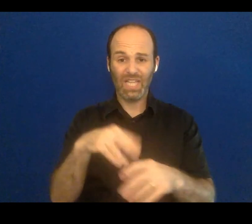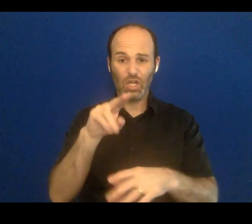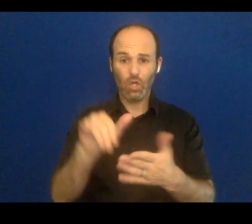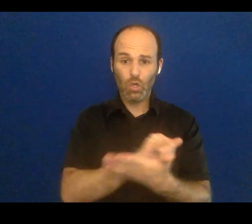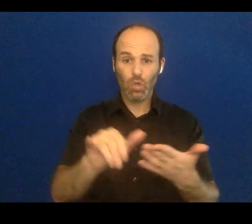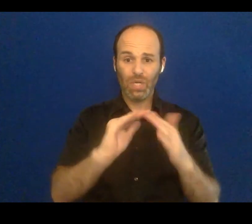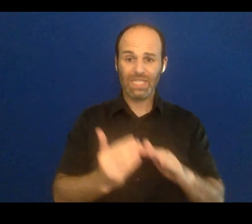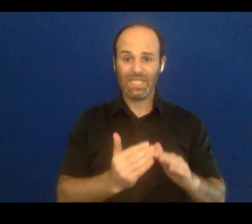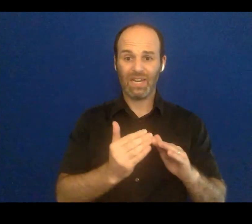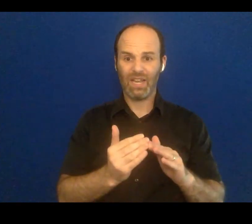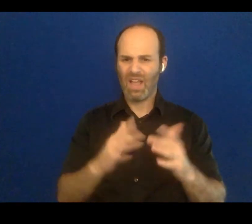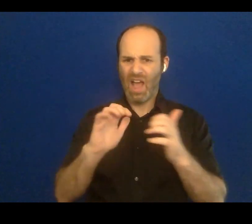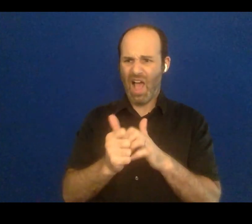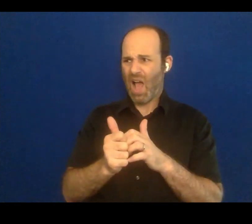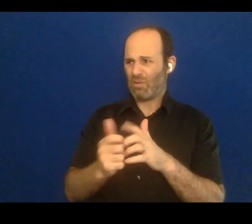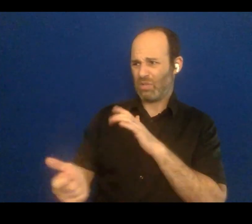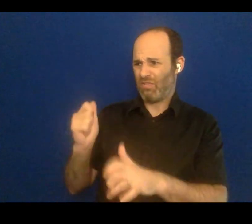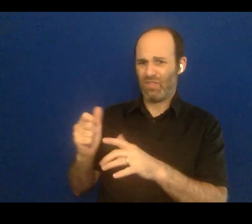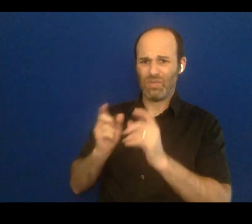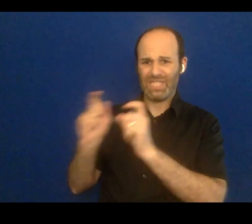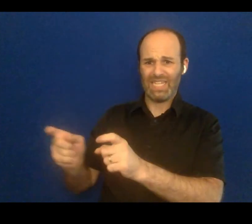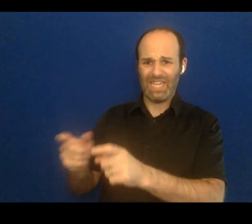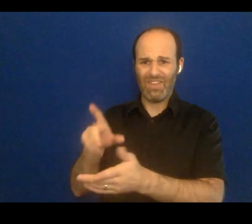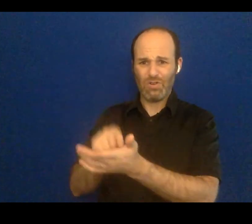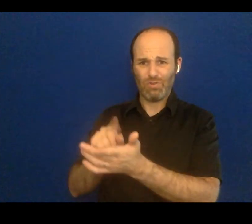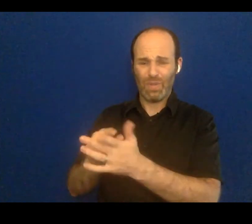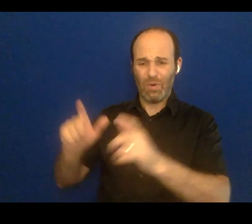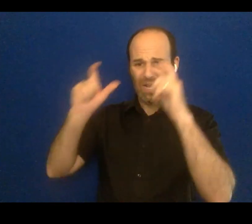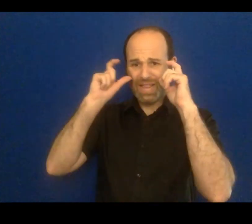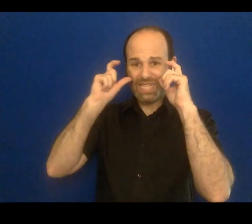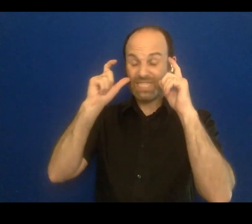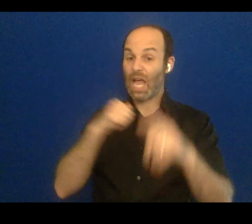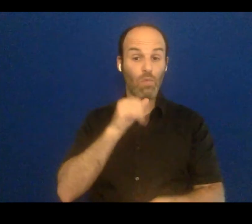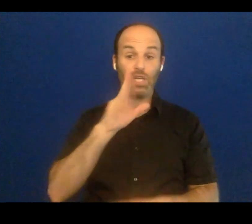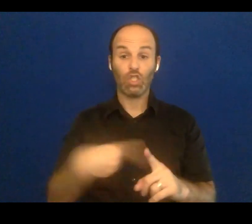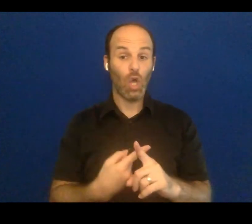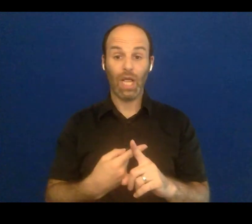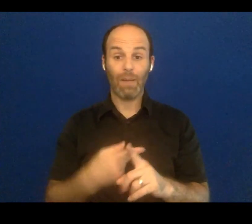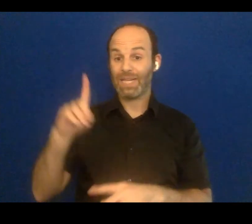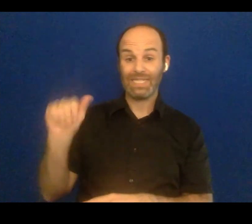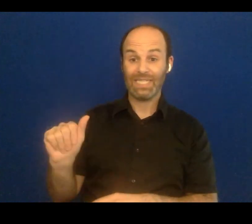HOW CAN THEY DEPRIVE A PATIENT OF A NEWSPAPER AND GLASSES AND WE ARE NOT TALK ABOUT A